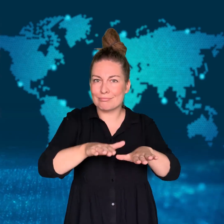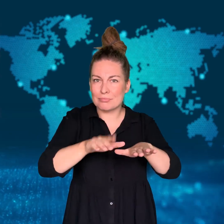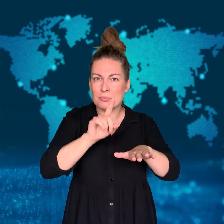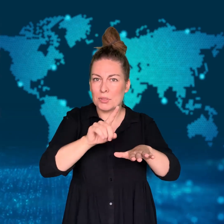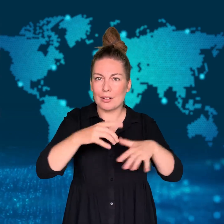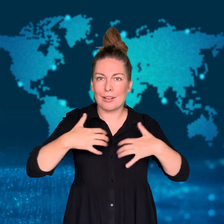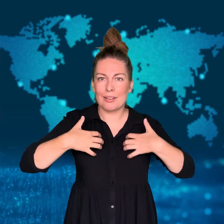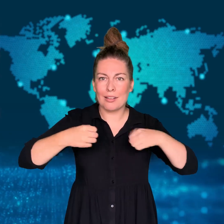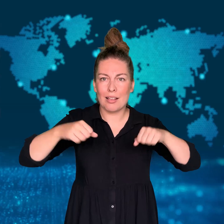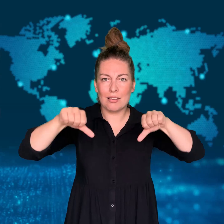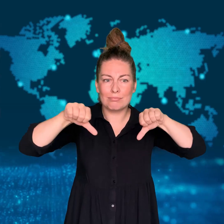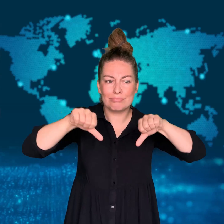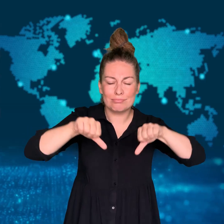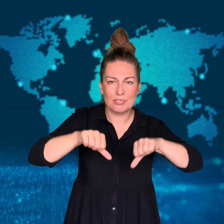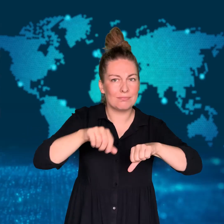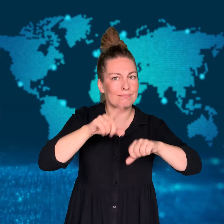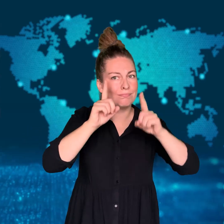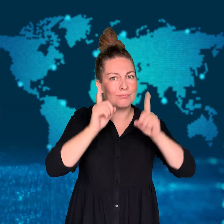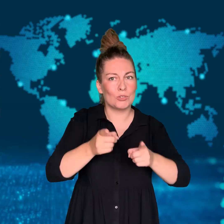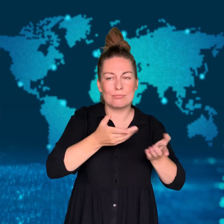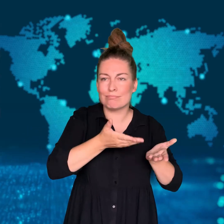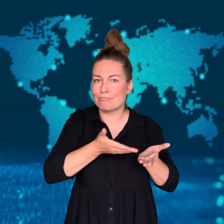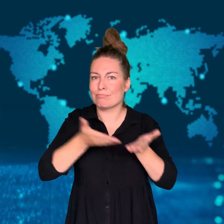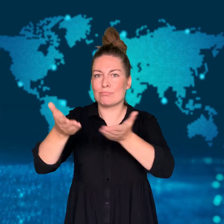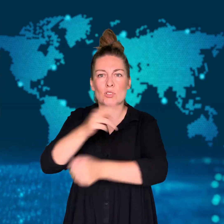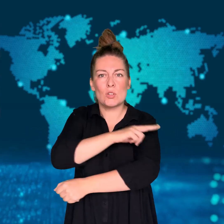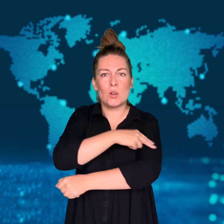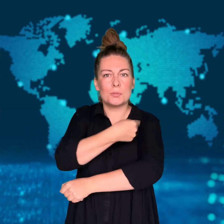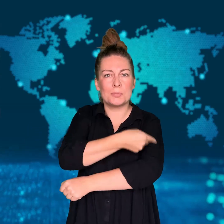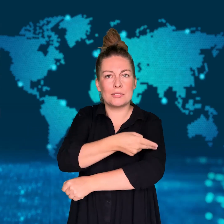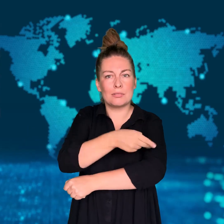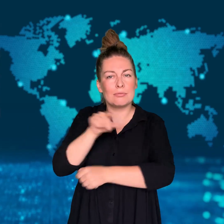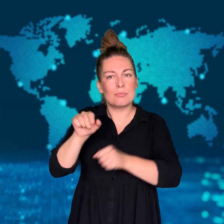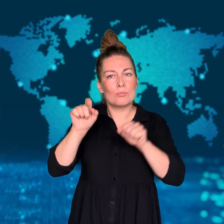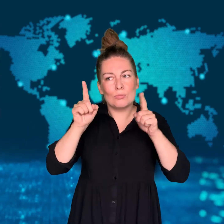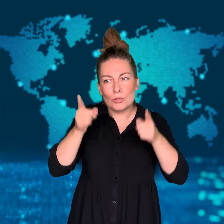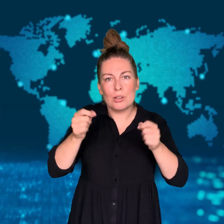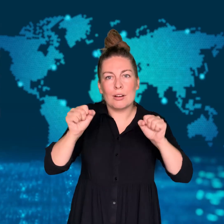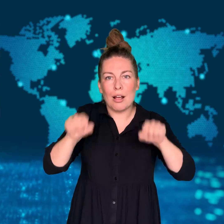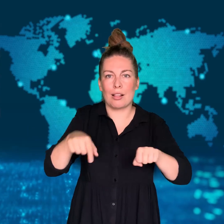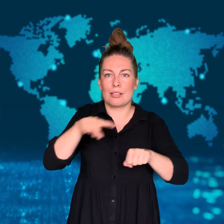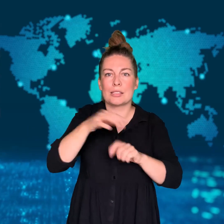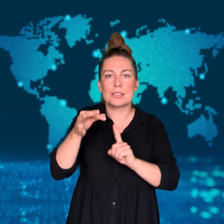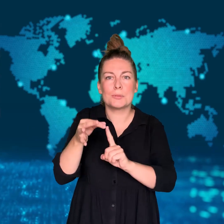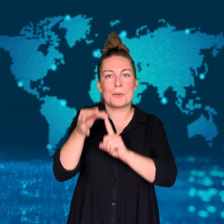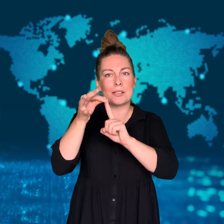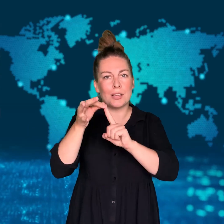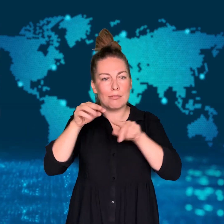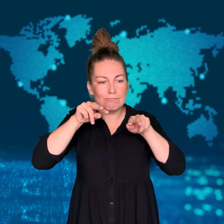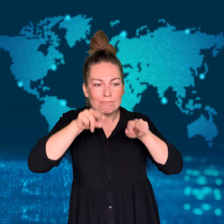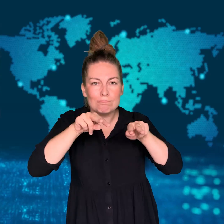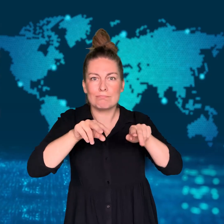He had been transferred from a prison facility to